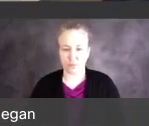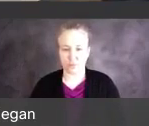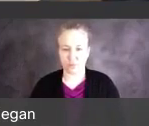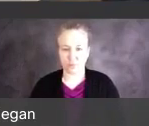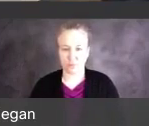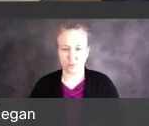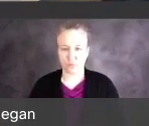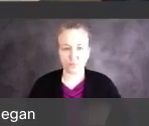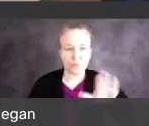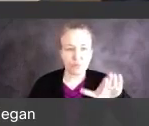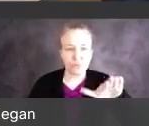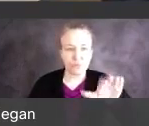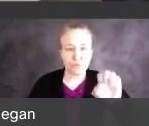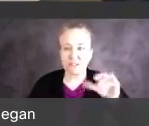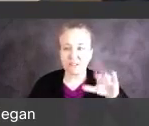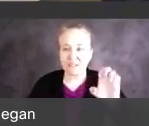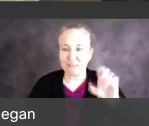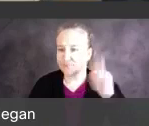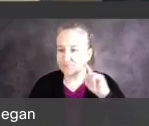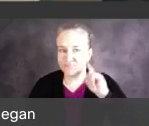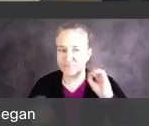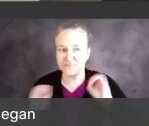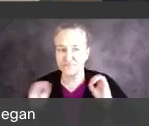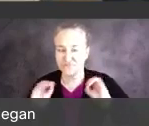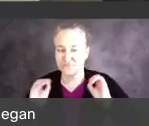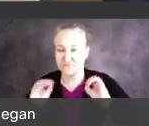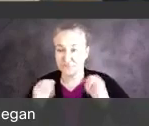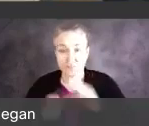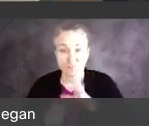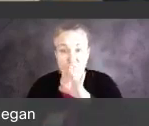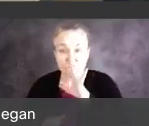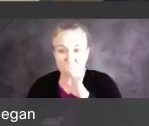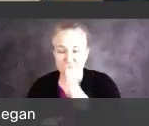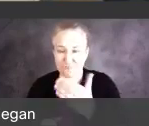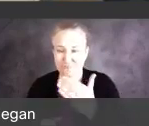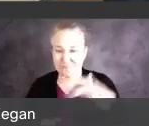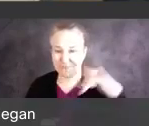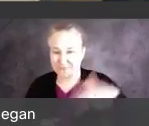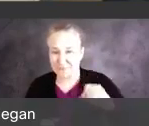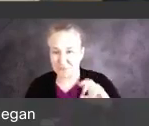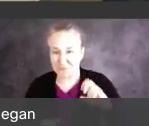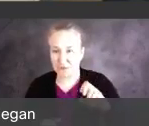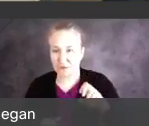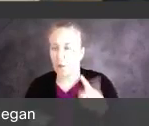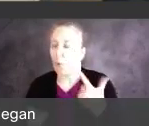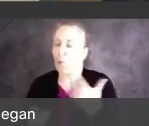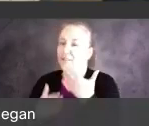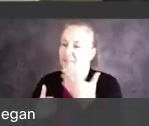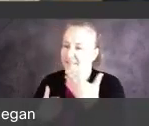[Staff] Stephanie, you are still muted right now if you're trying to speak. [Reporter] Thanks I don't have any, everything's been covered.